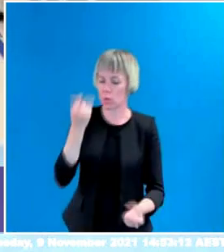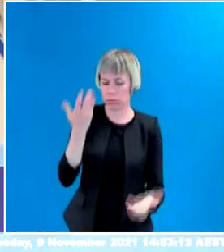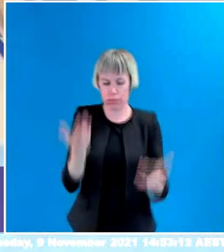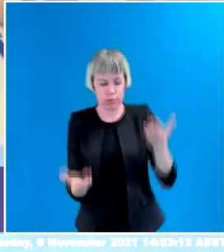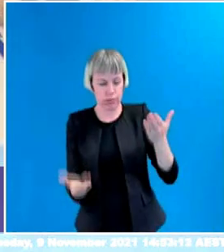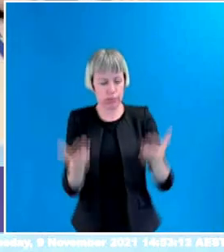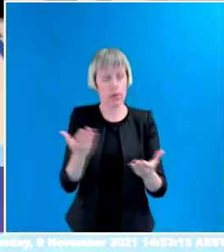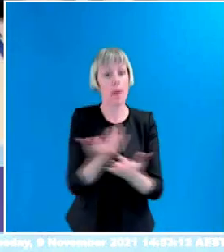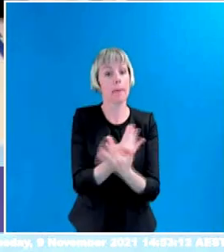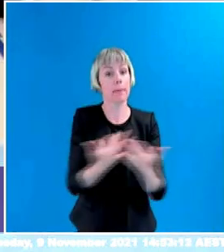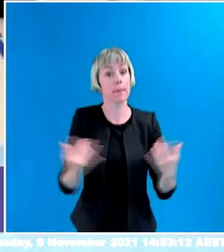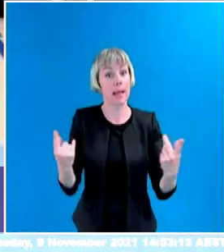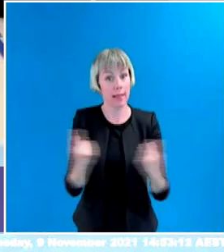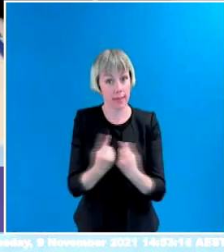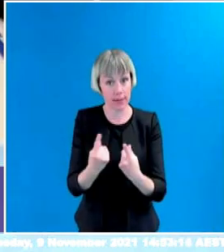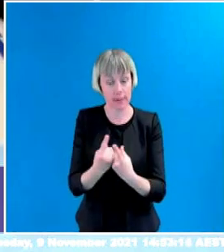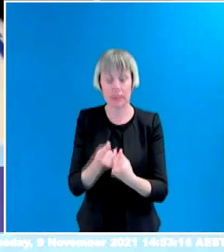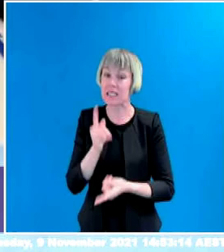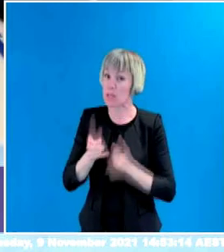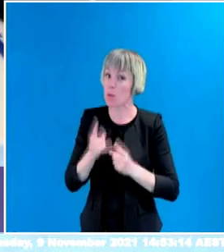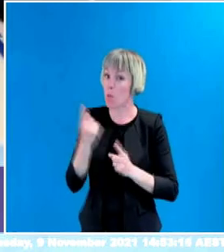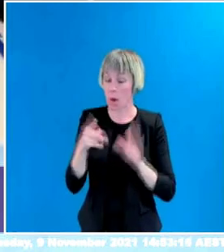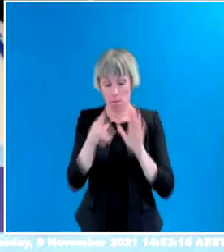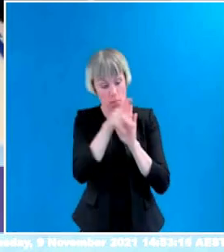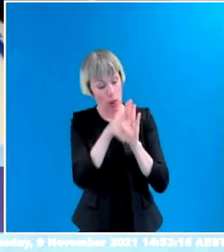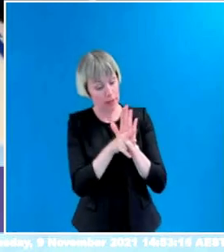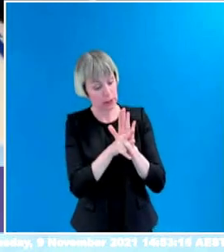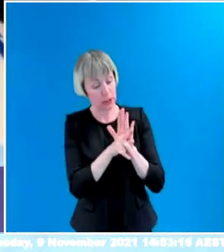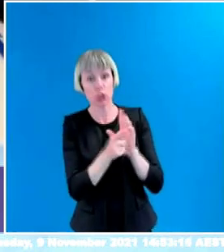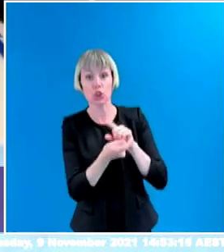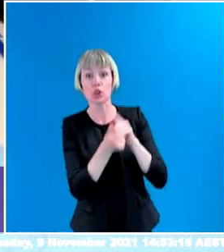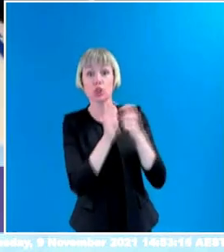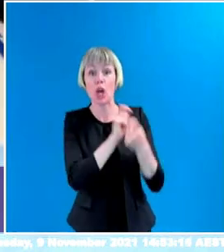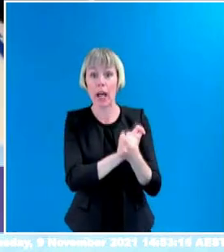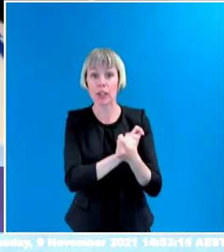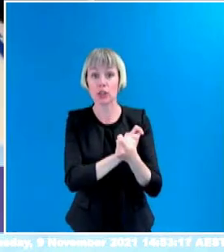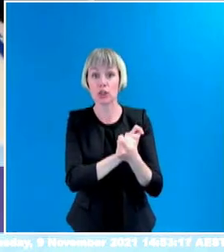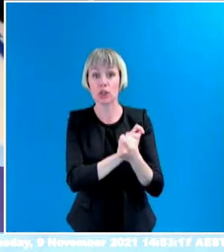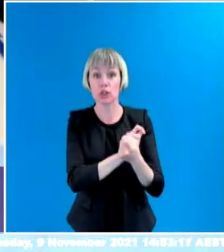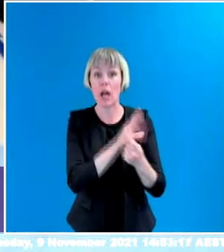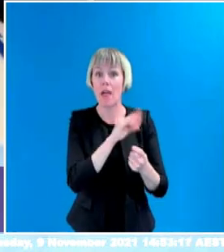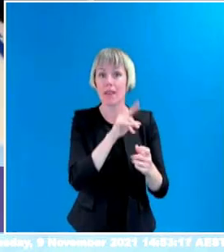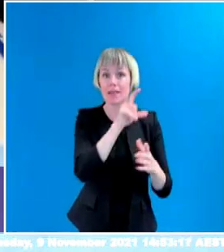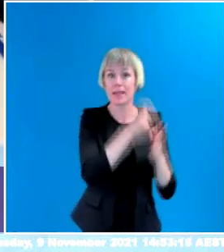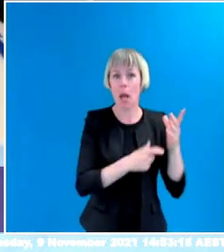instances where a policy reform could be said to be a step backwards, but the